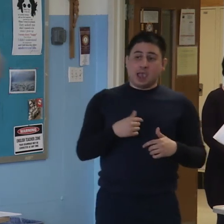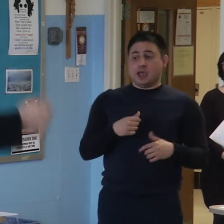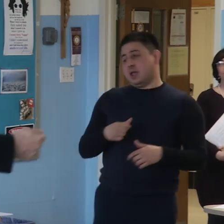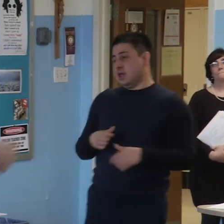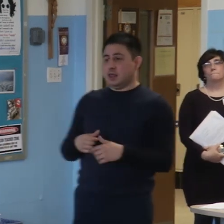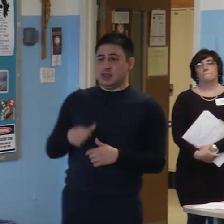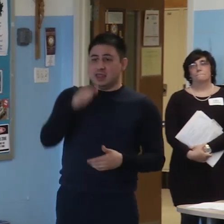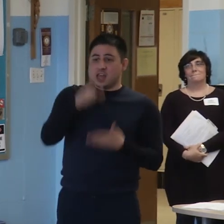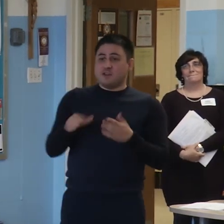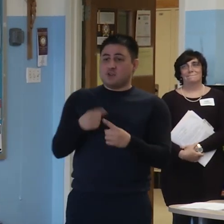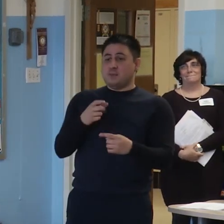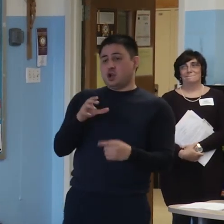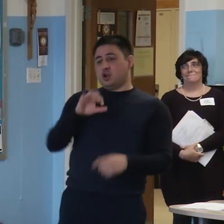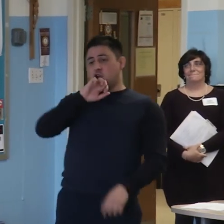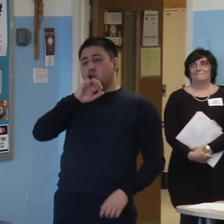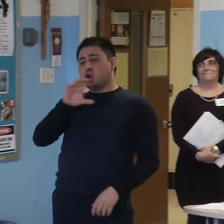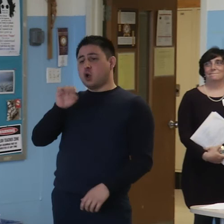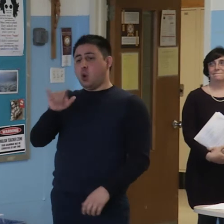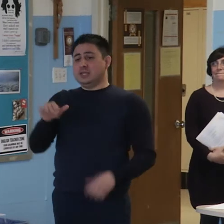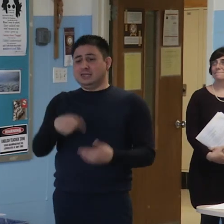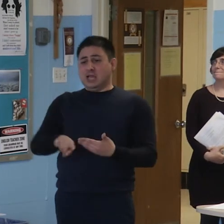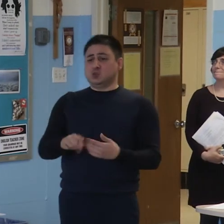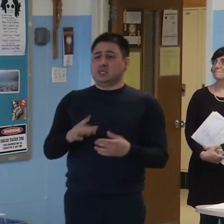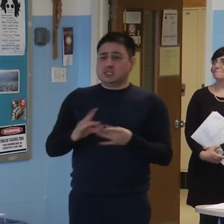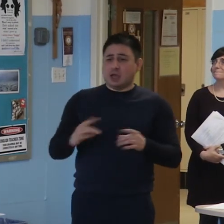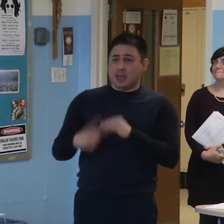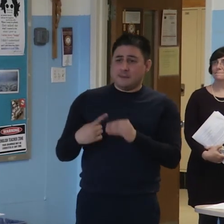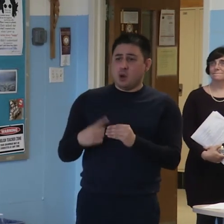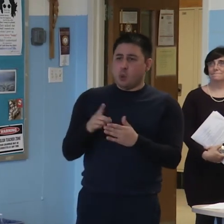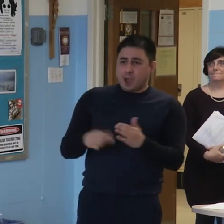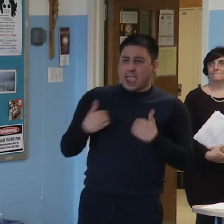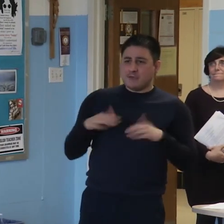Cody," you know, "next week saying, you know, what have you done?"